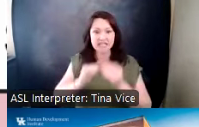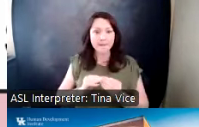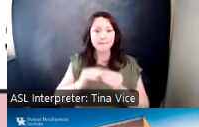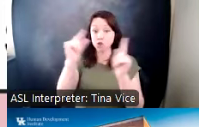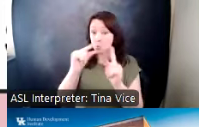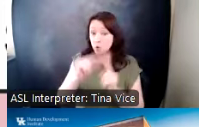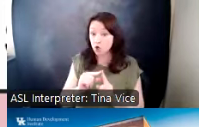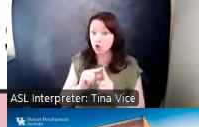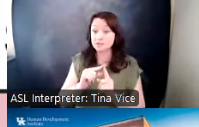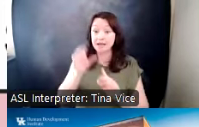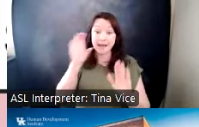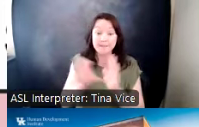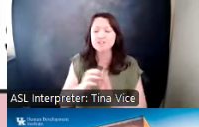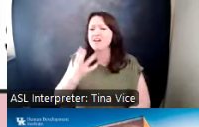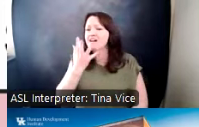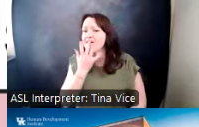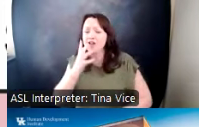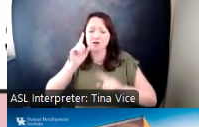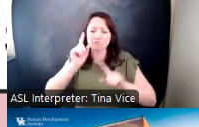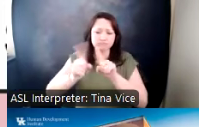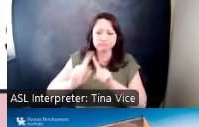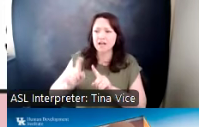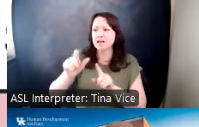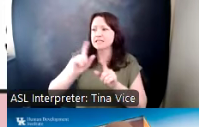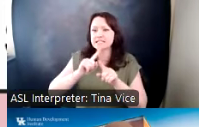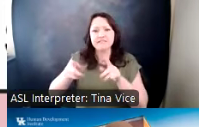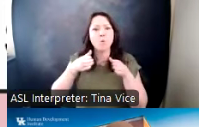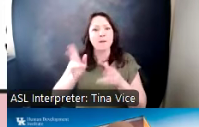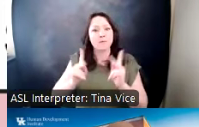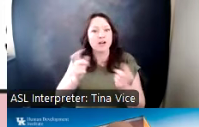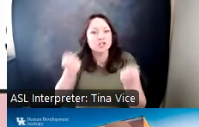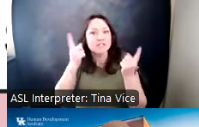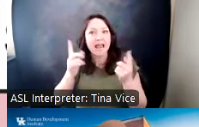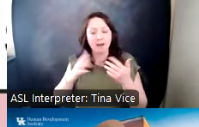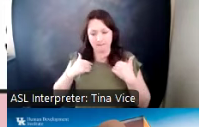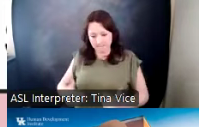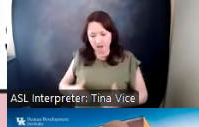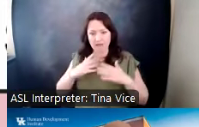images, colors, every way that somebody can understand how they feel like their body is moving. The numbers on the left